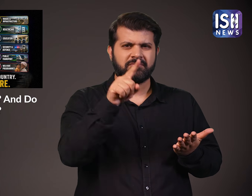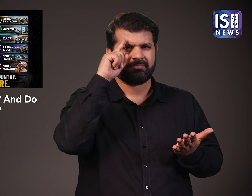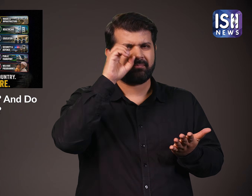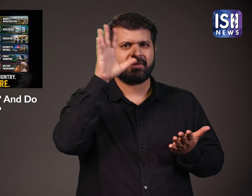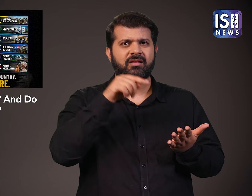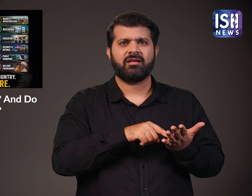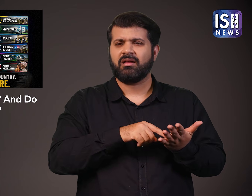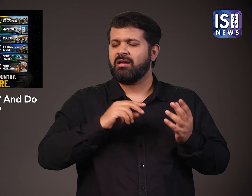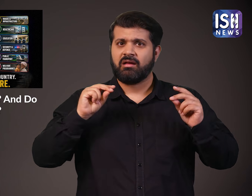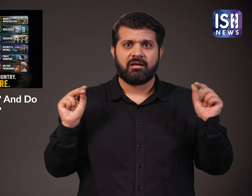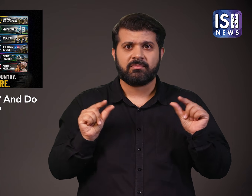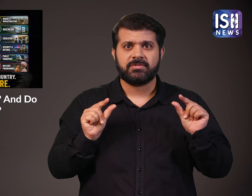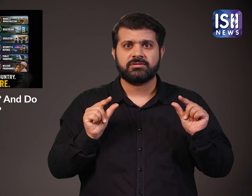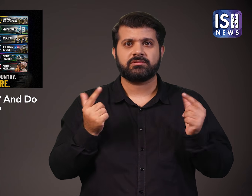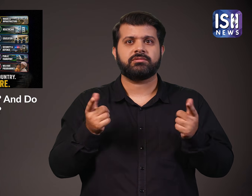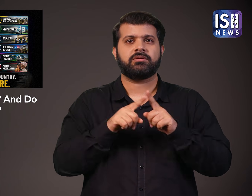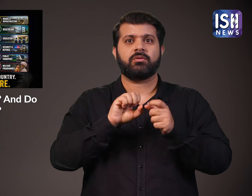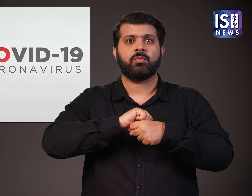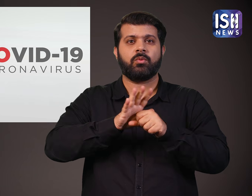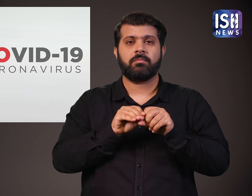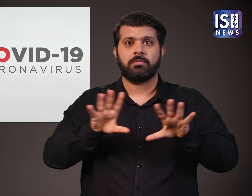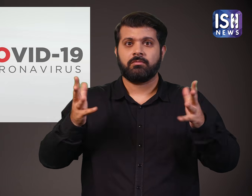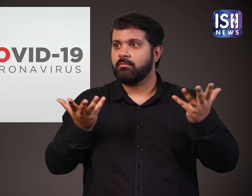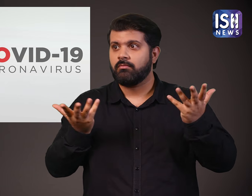During emergencies like COVID-19, tax money is crucial.